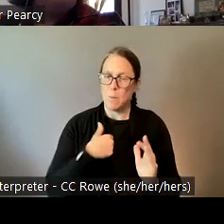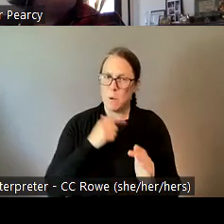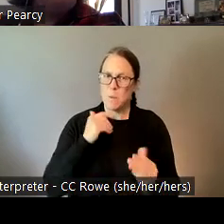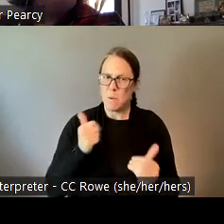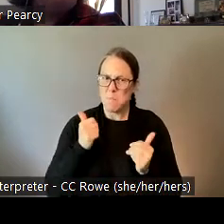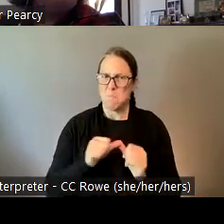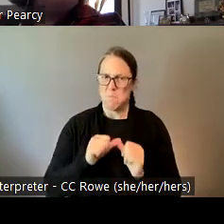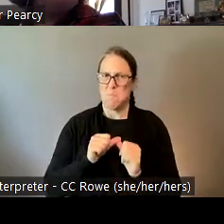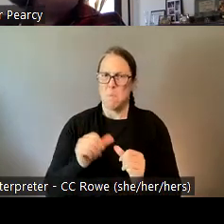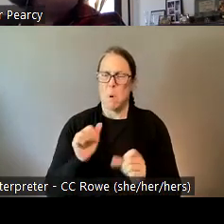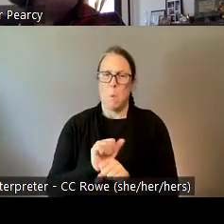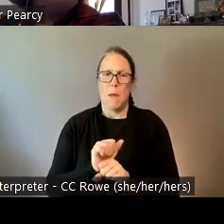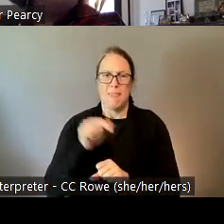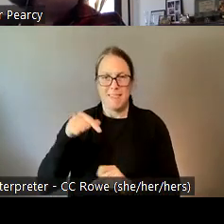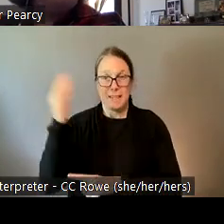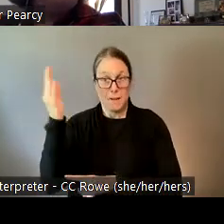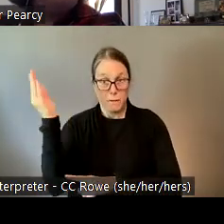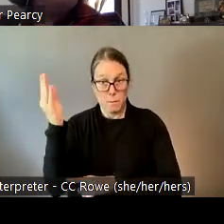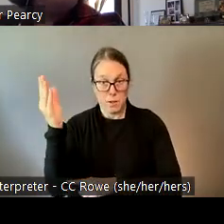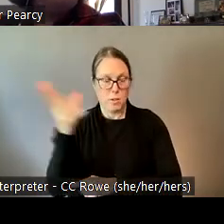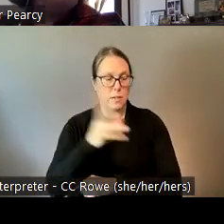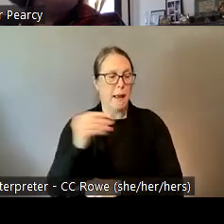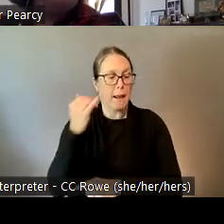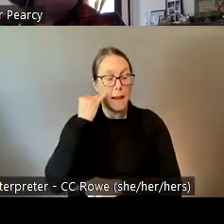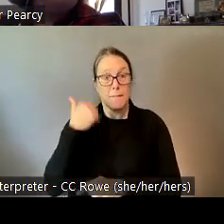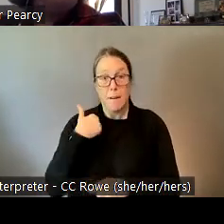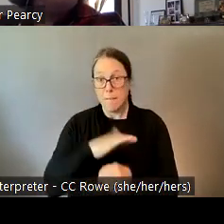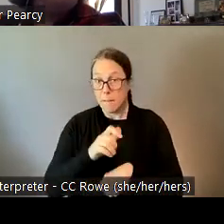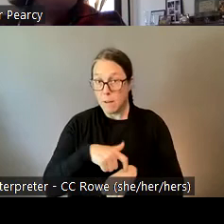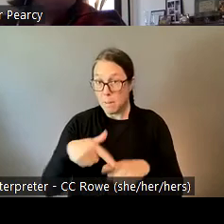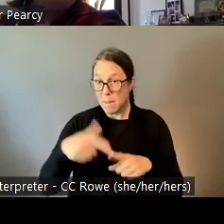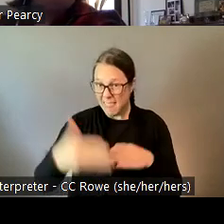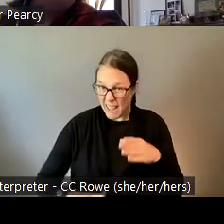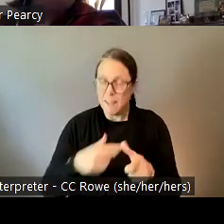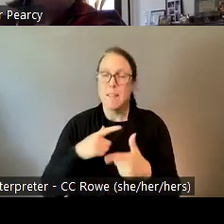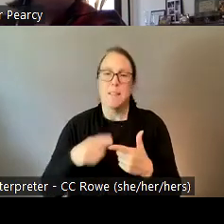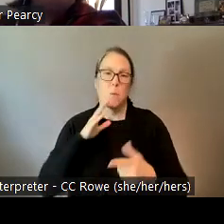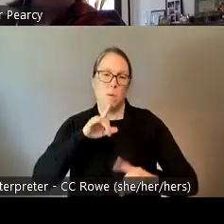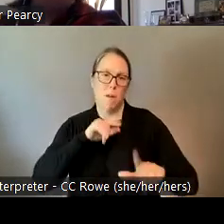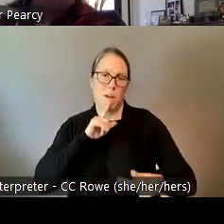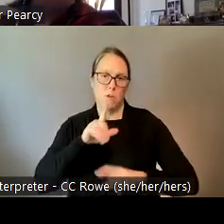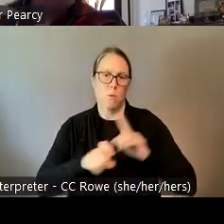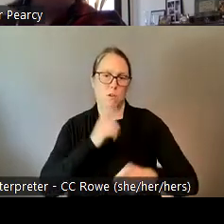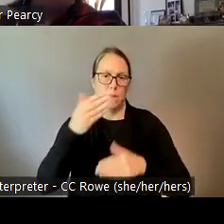and if there's time at the end, Amber, are you good if we come back to those questions if we have time? Yeah, definitely.